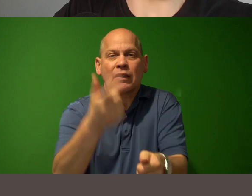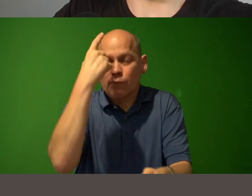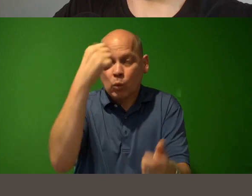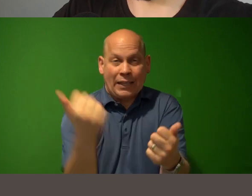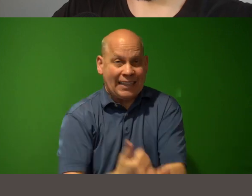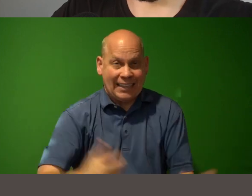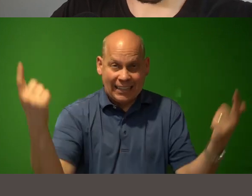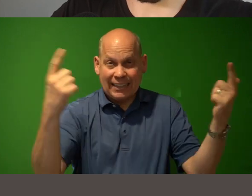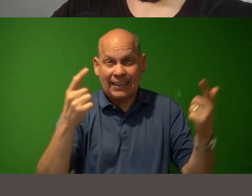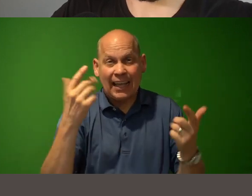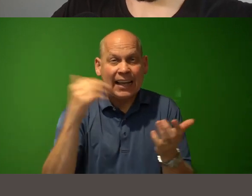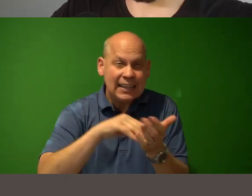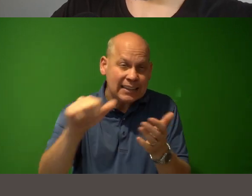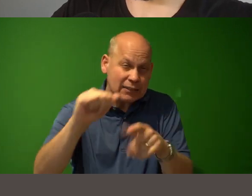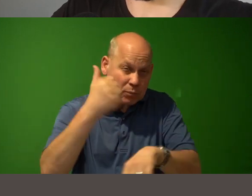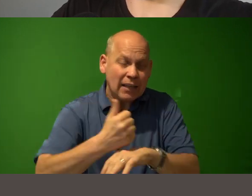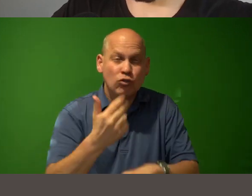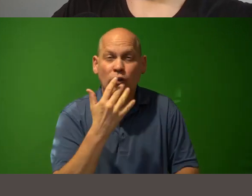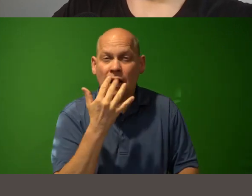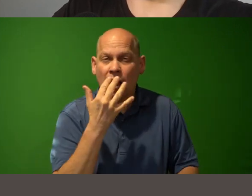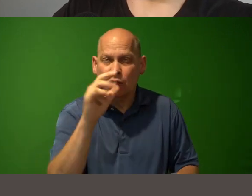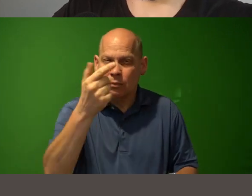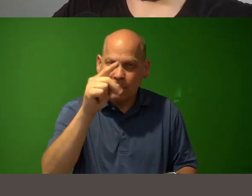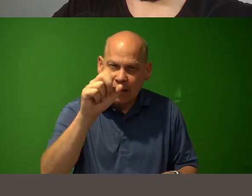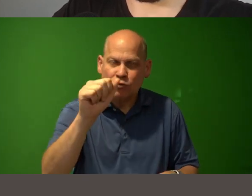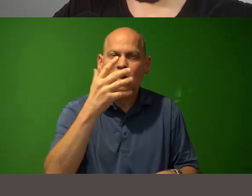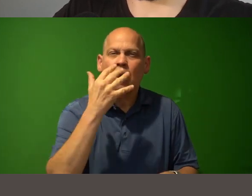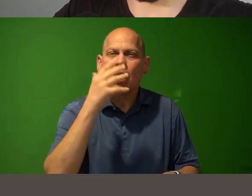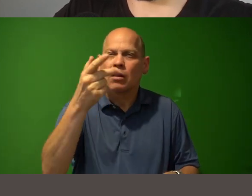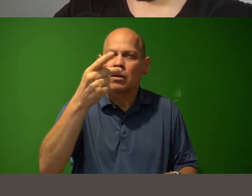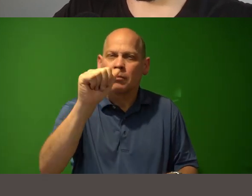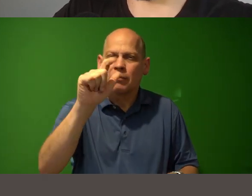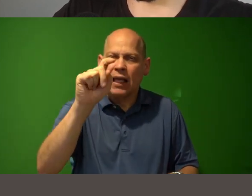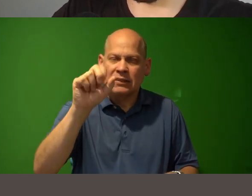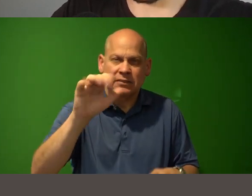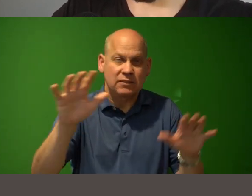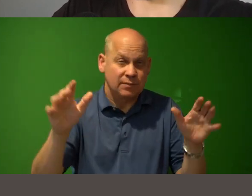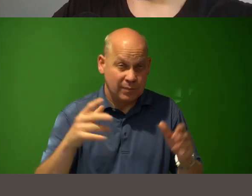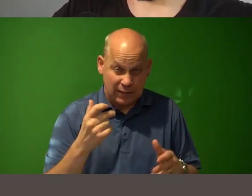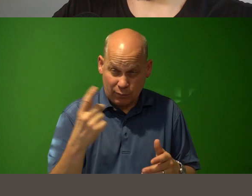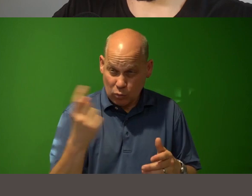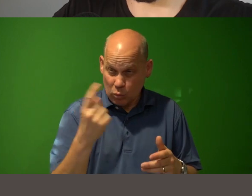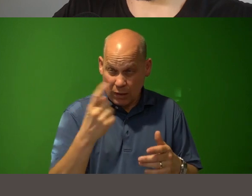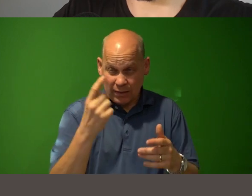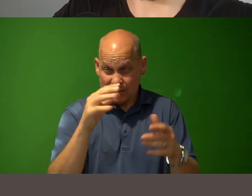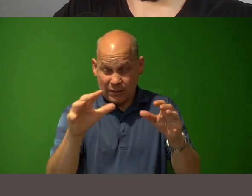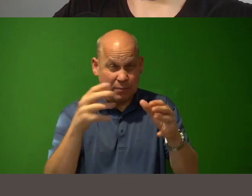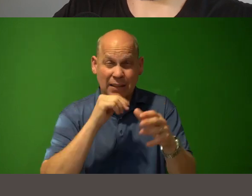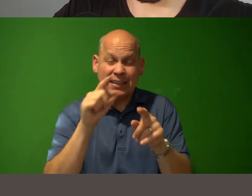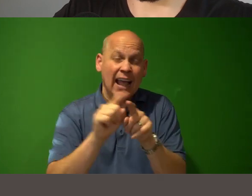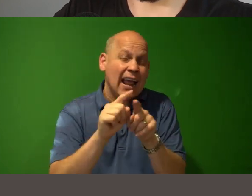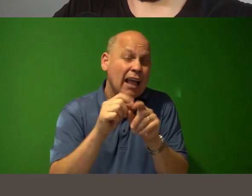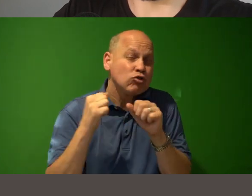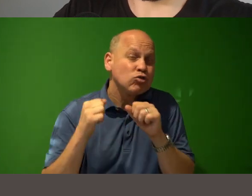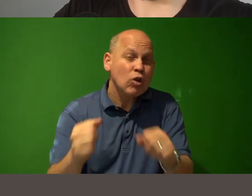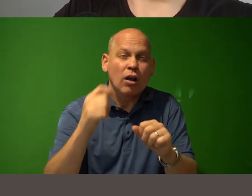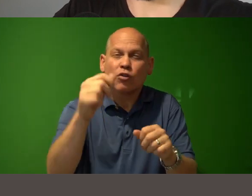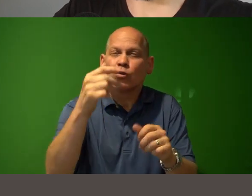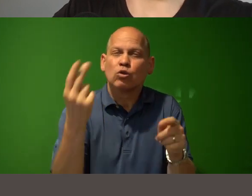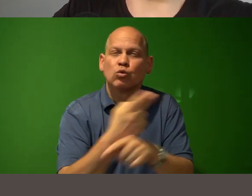And again, this is based on color patterns and color palettes out there. And if you do want something colorful, but not strong, you can go with a pastel scheme like this one.